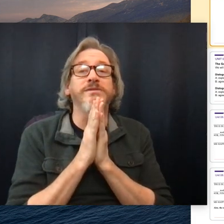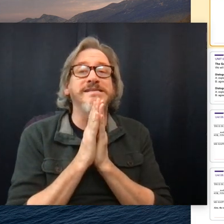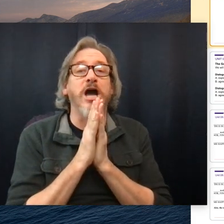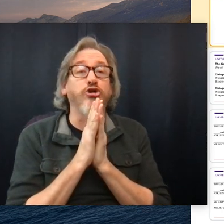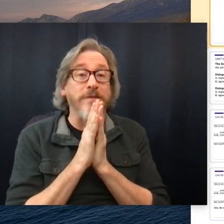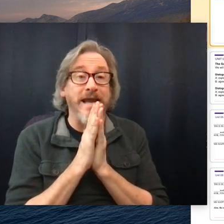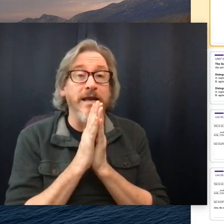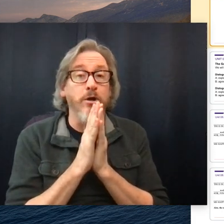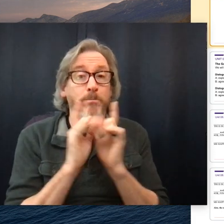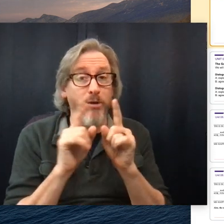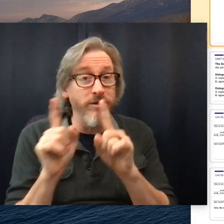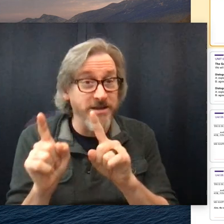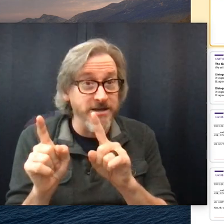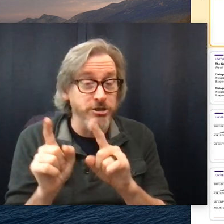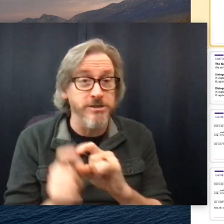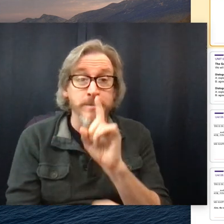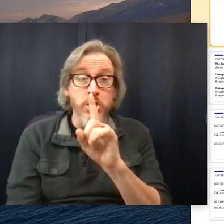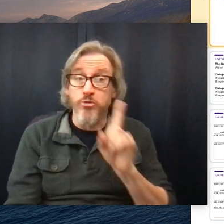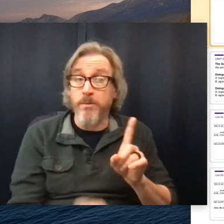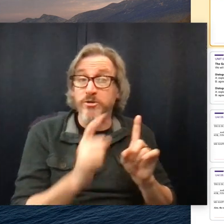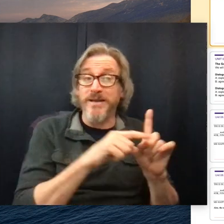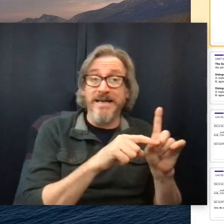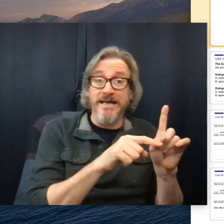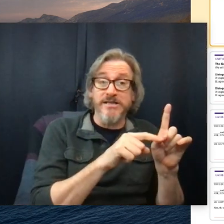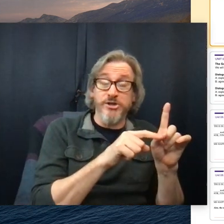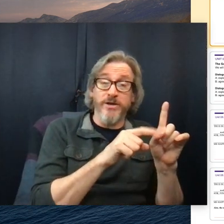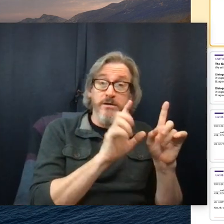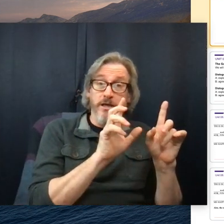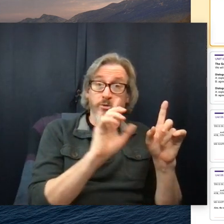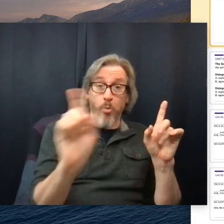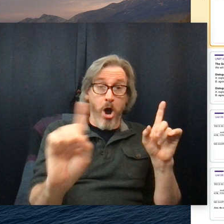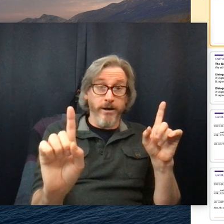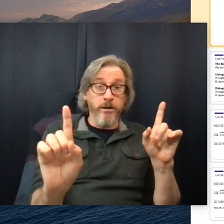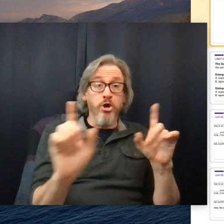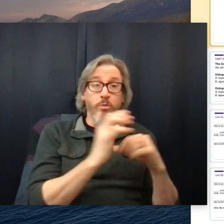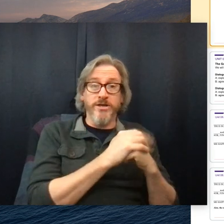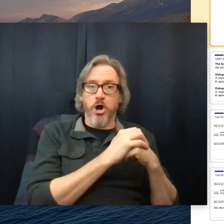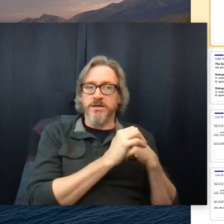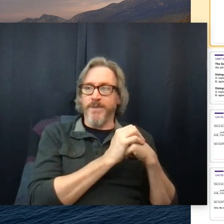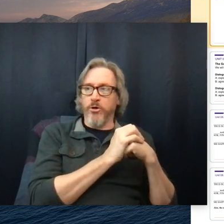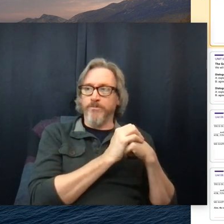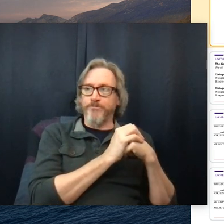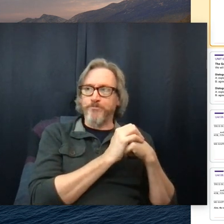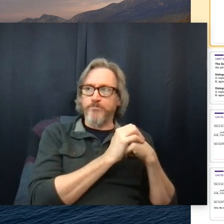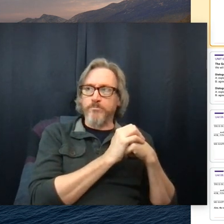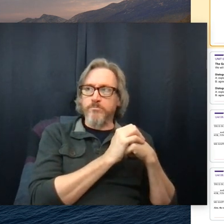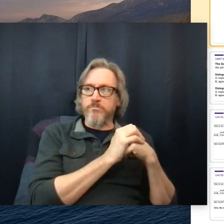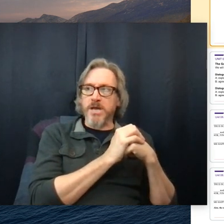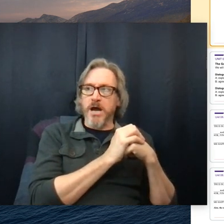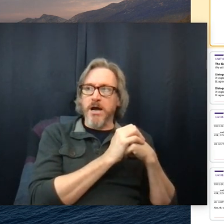this is agreeing but with conditions remember the beginning of this unit in one we talked about uh